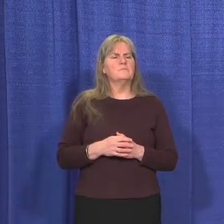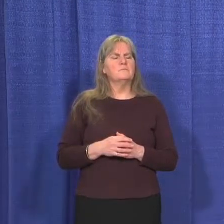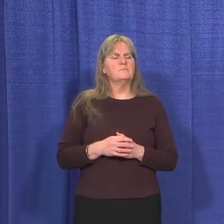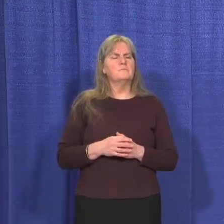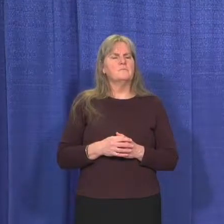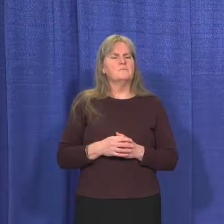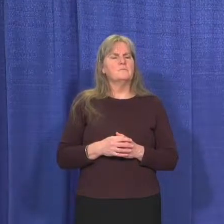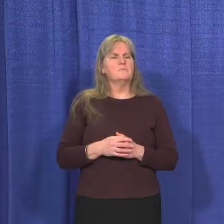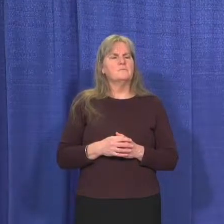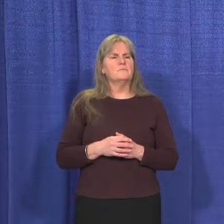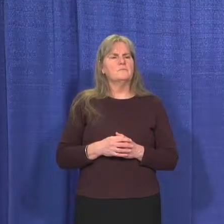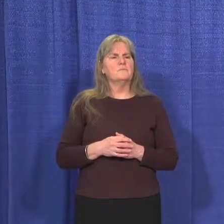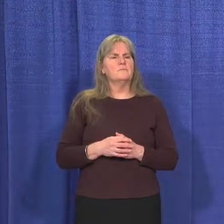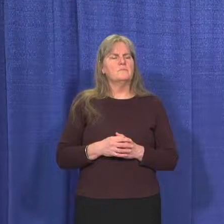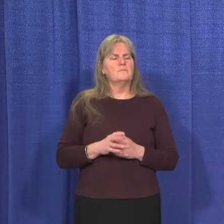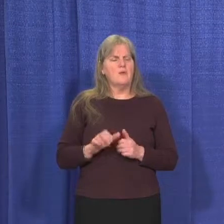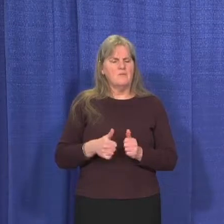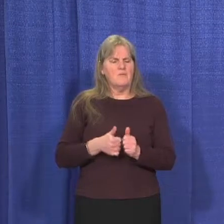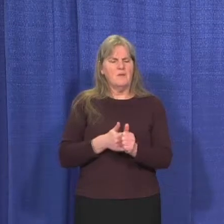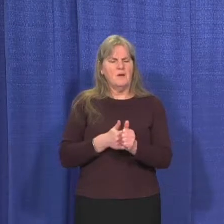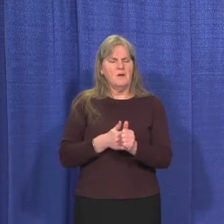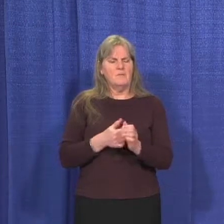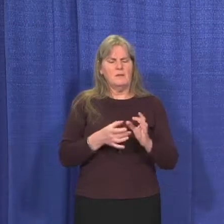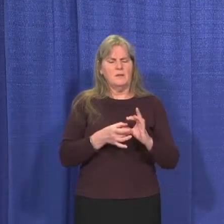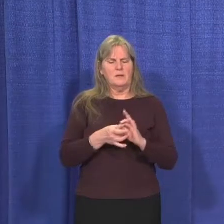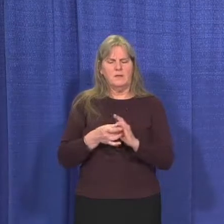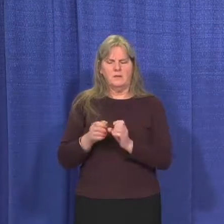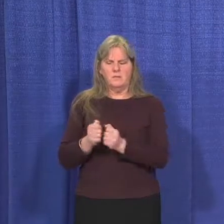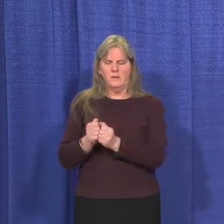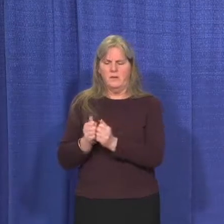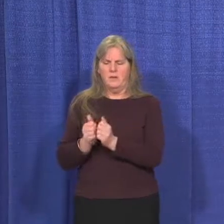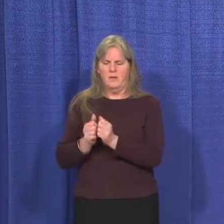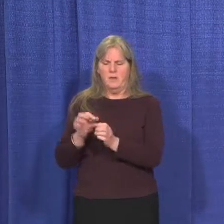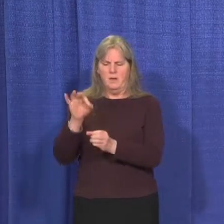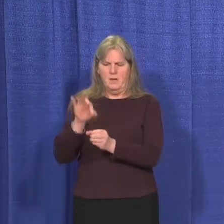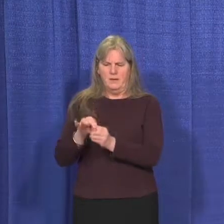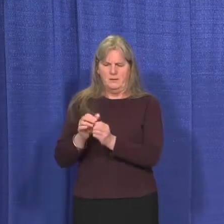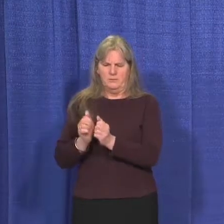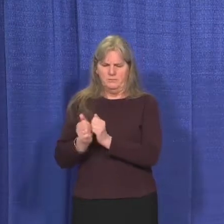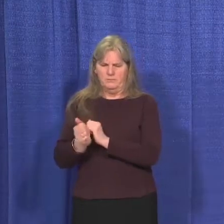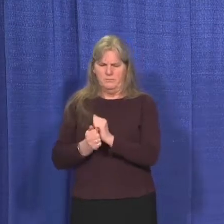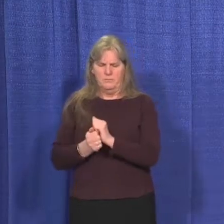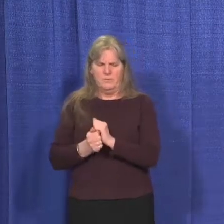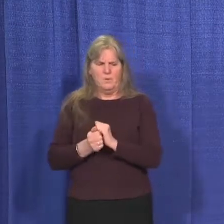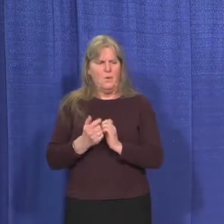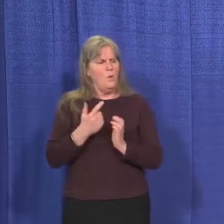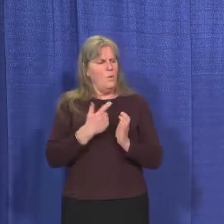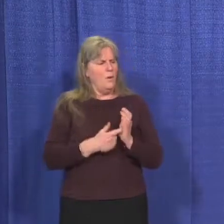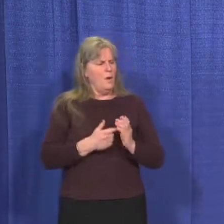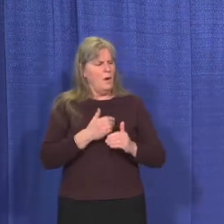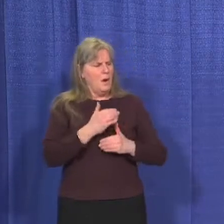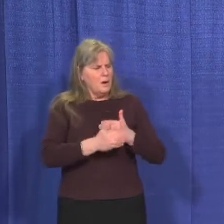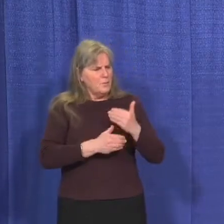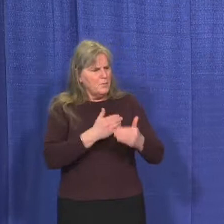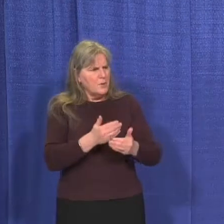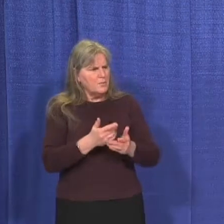follow-up, because you know with the elections and everything, what will the process be when we